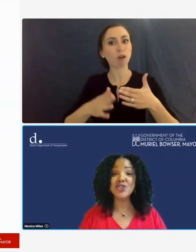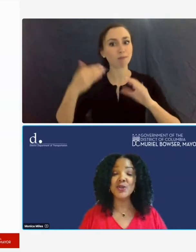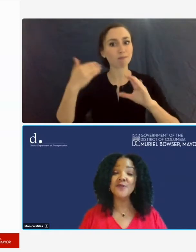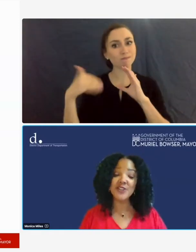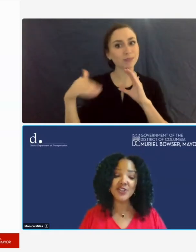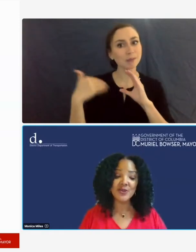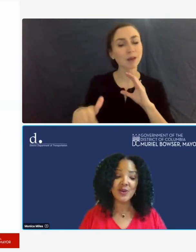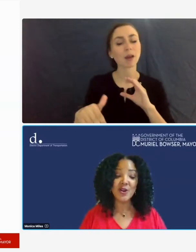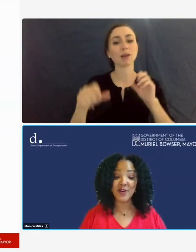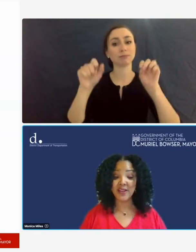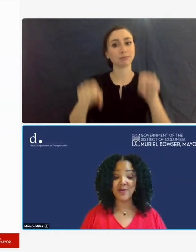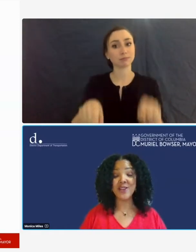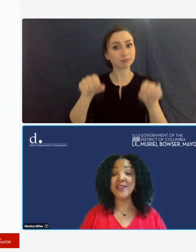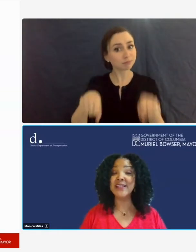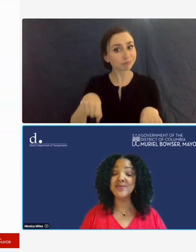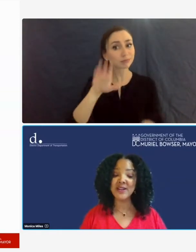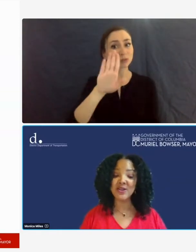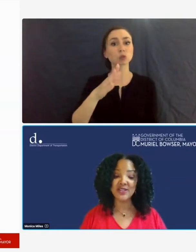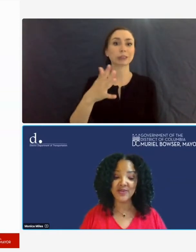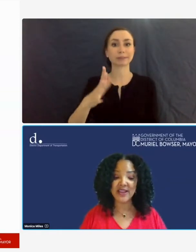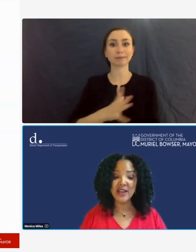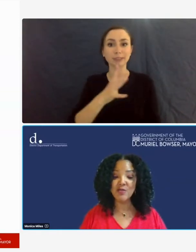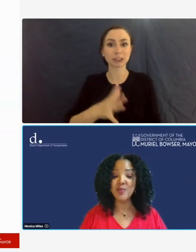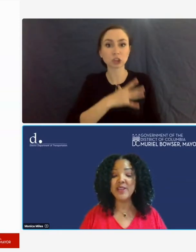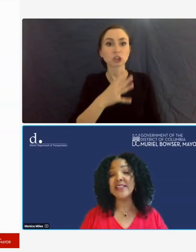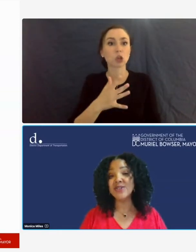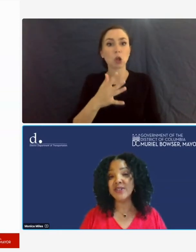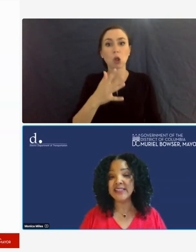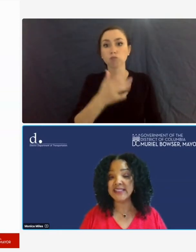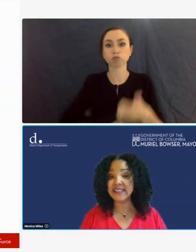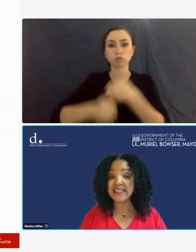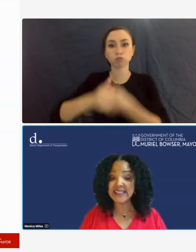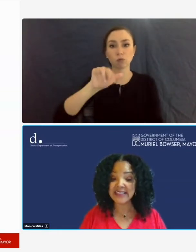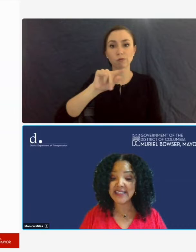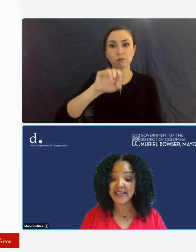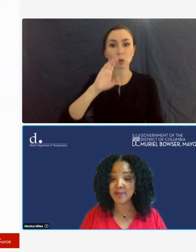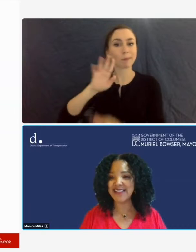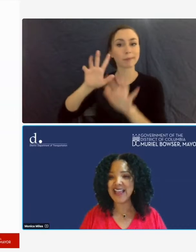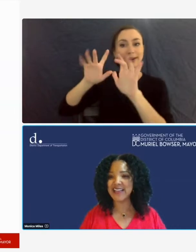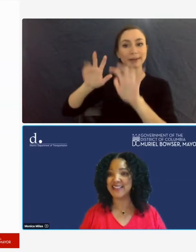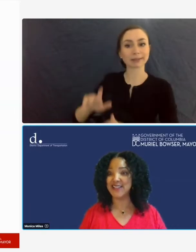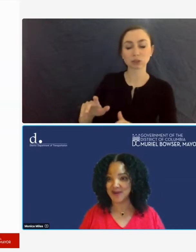official overhead rate your indirect cost rate will be entered into ddot's database at a zero